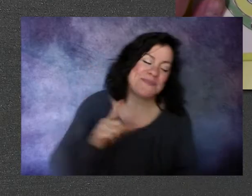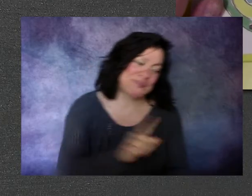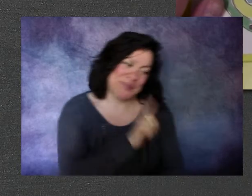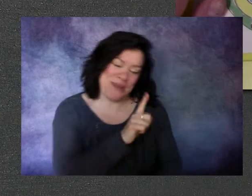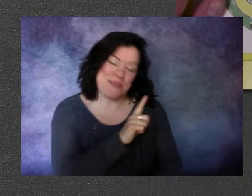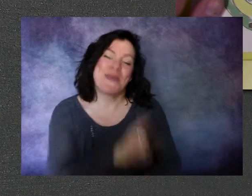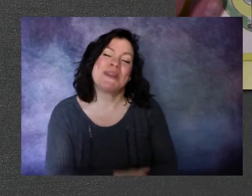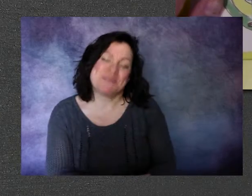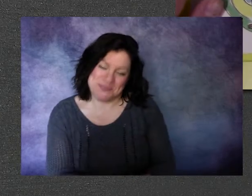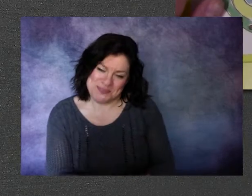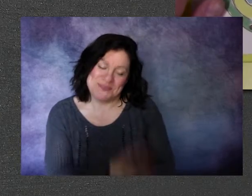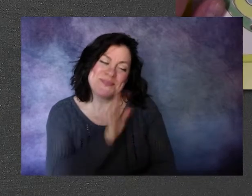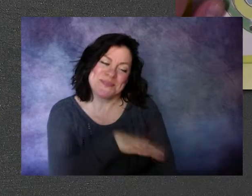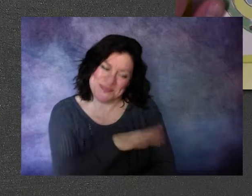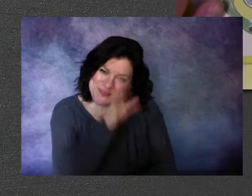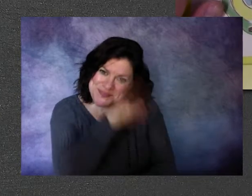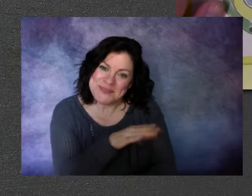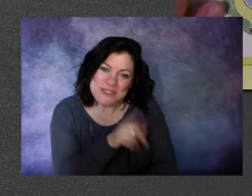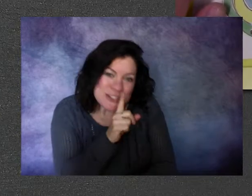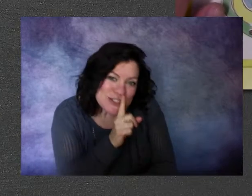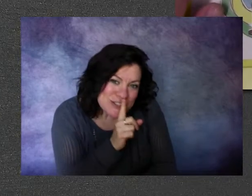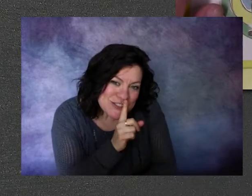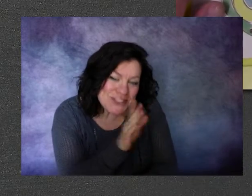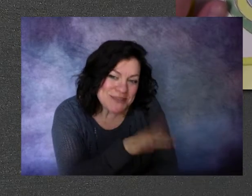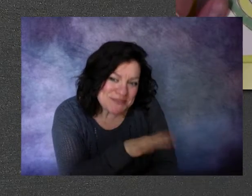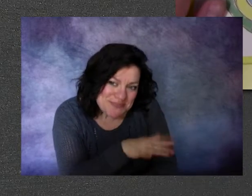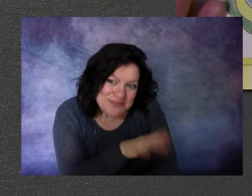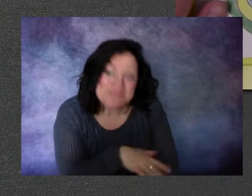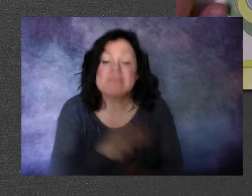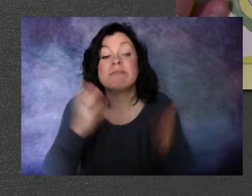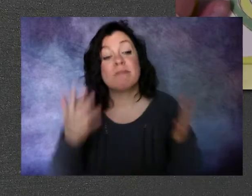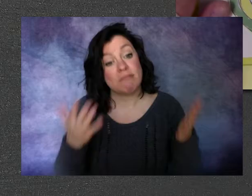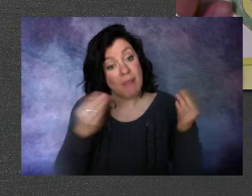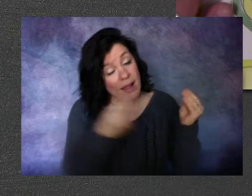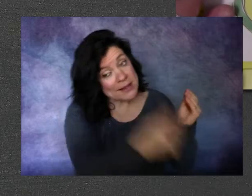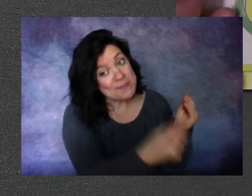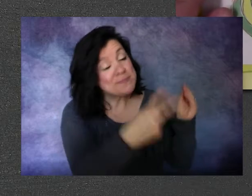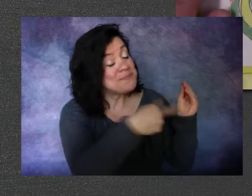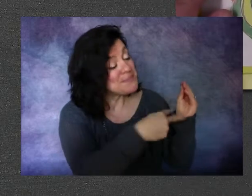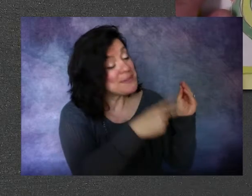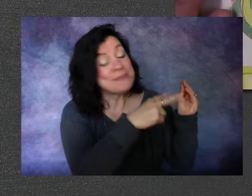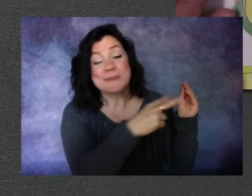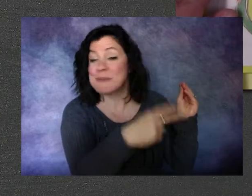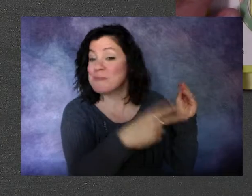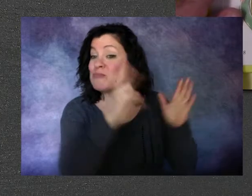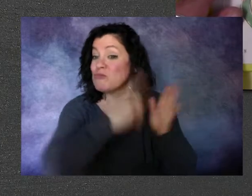The librarian nodded and smiled. "Mm-hmm," she agreed. When she finished reading the jungle story,